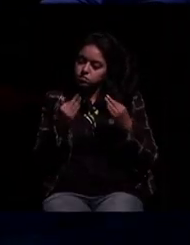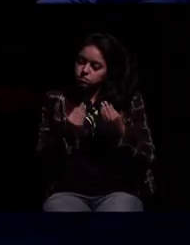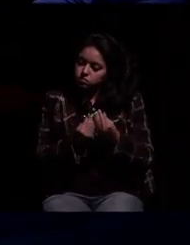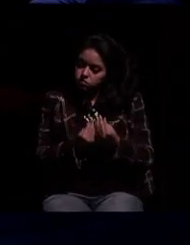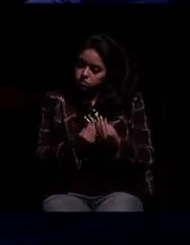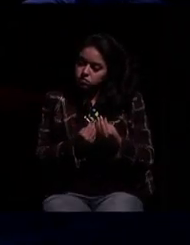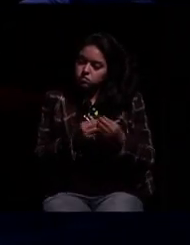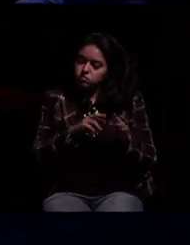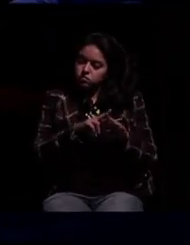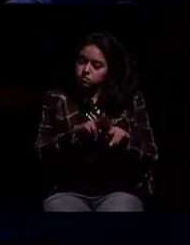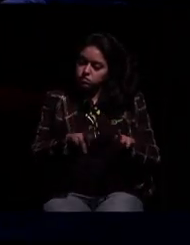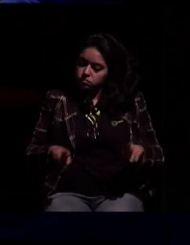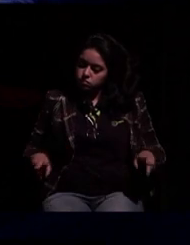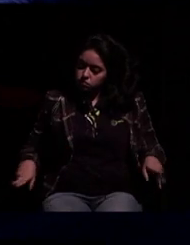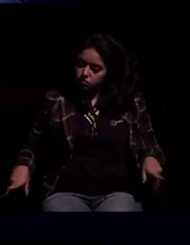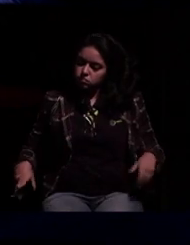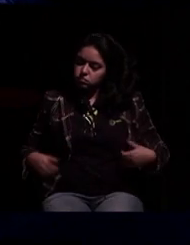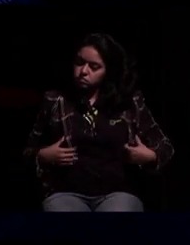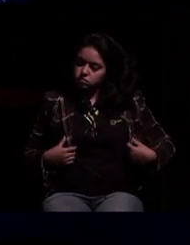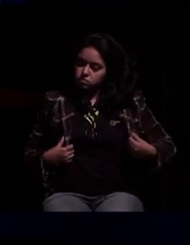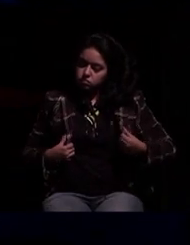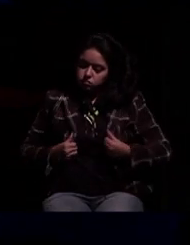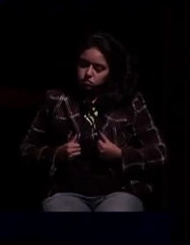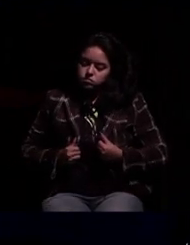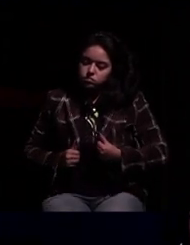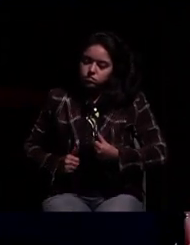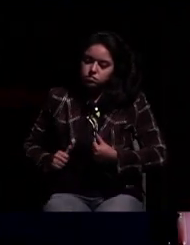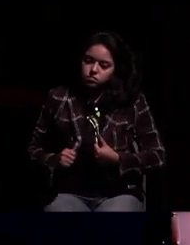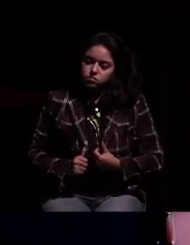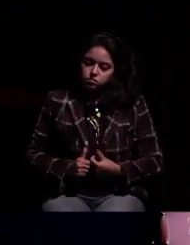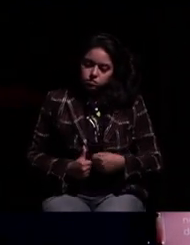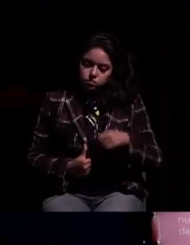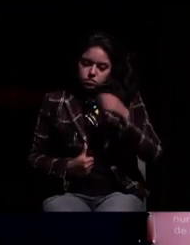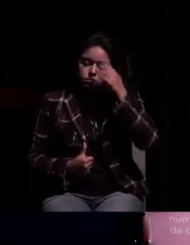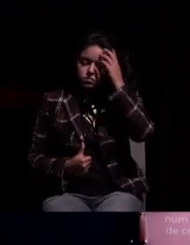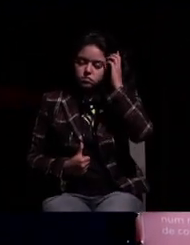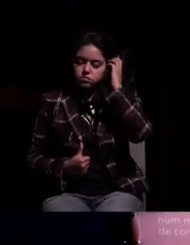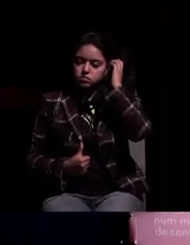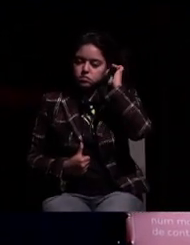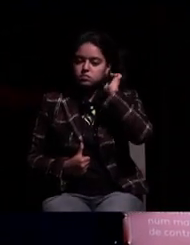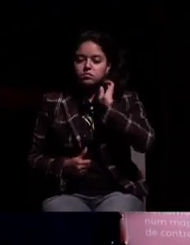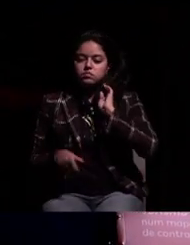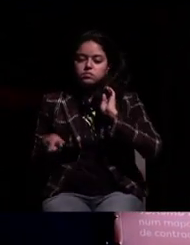the different accents... With the come and go.